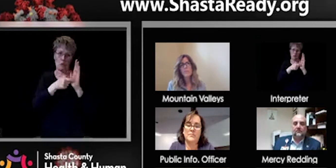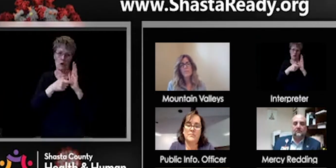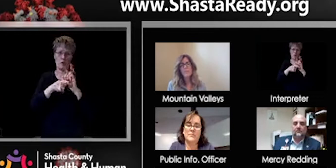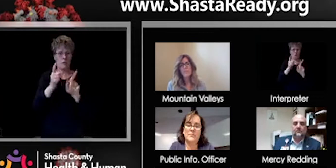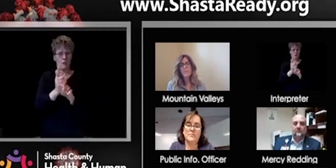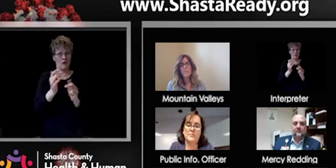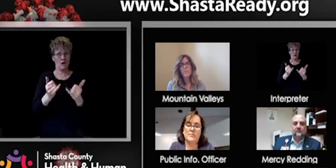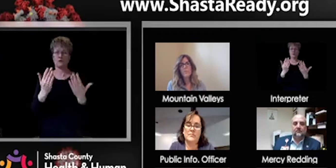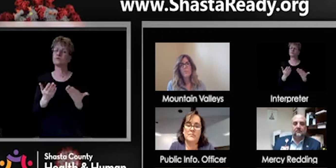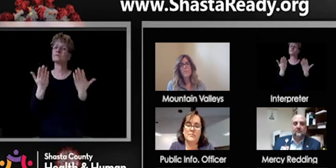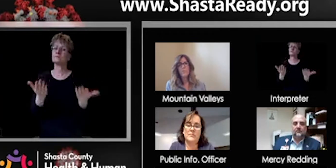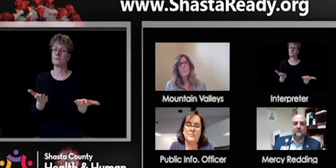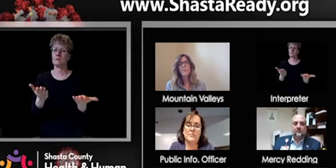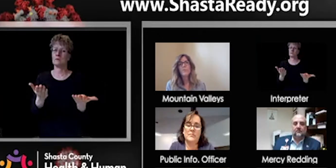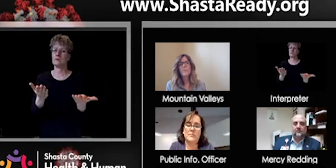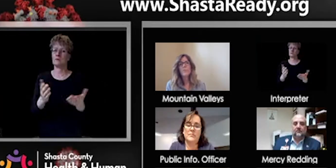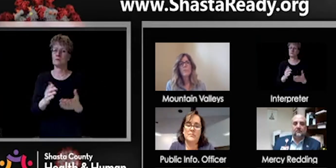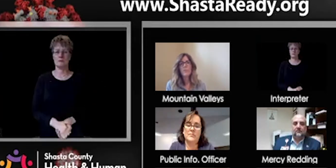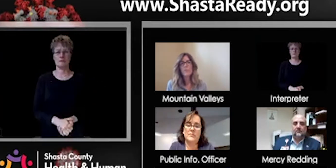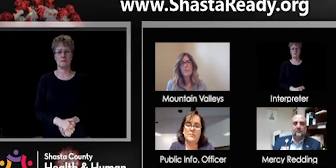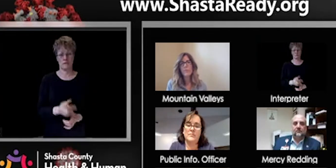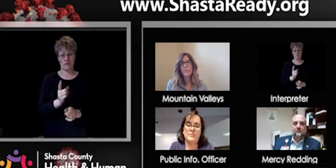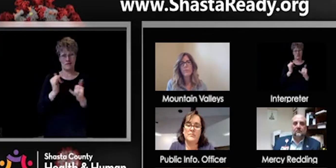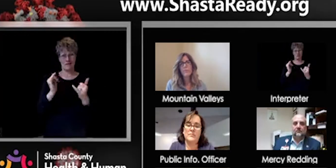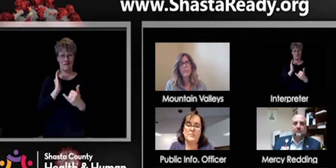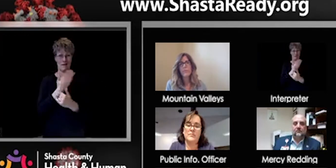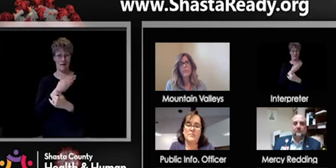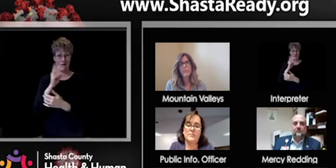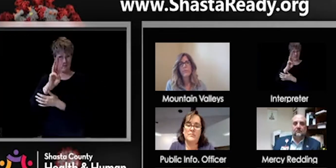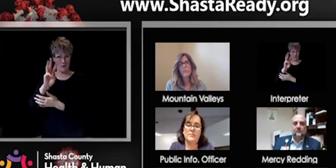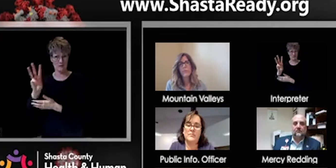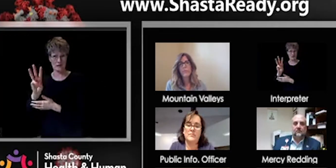additional information up on our website about what those recommendations would look like,